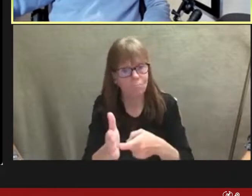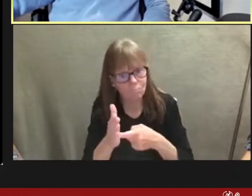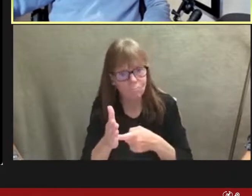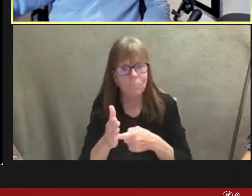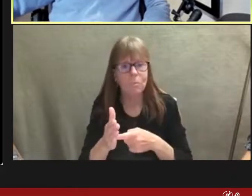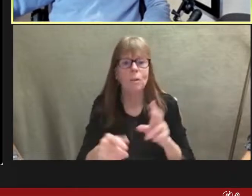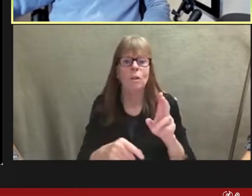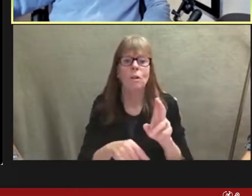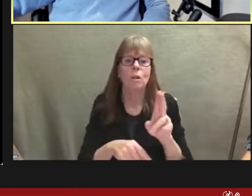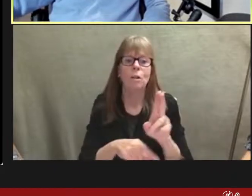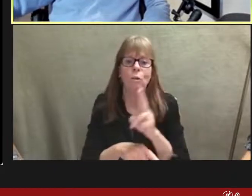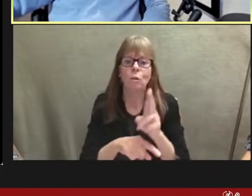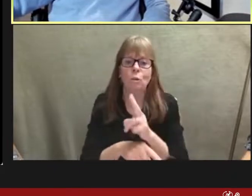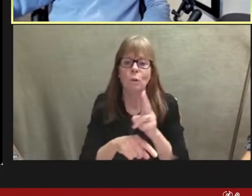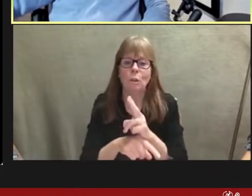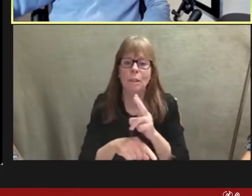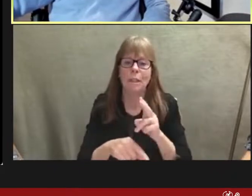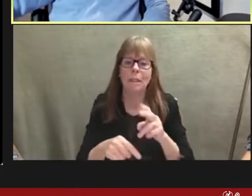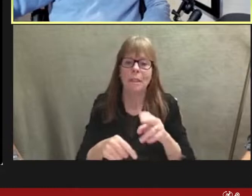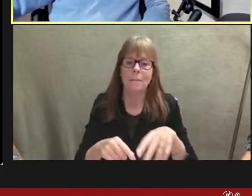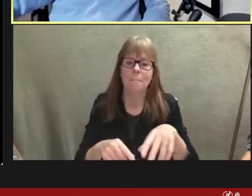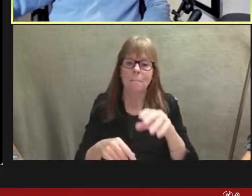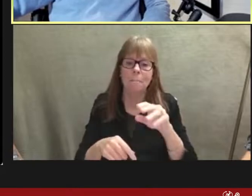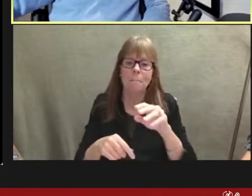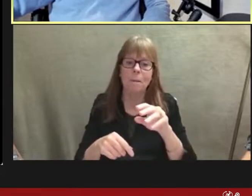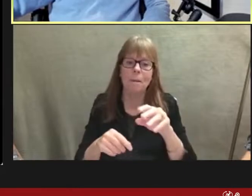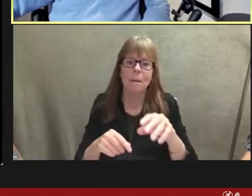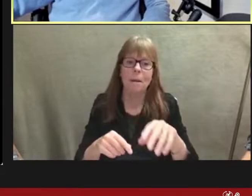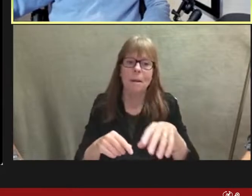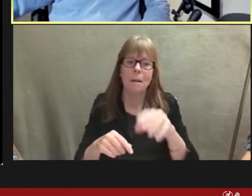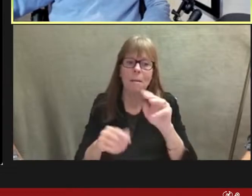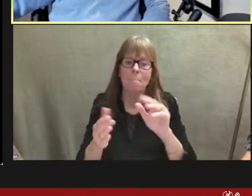diagnostic equipment. Standards for accessible medical diagnostic equipment,